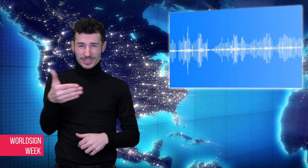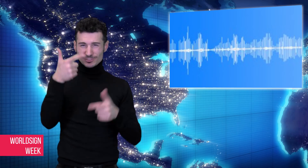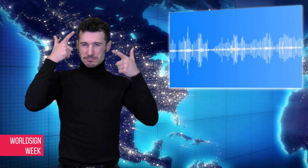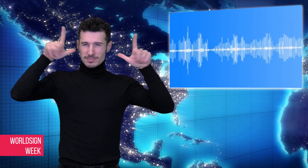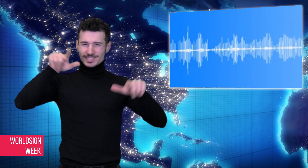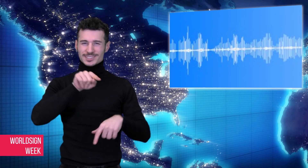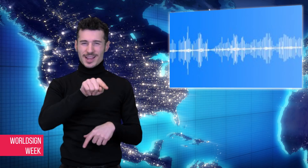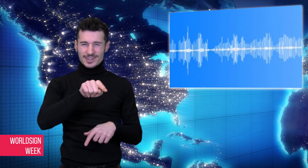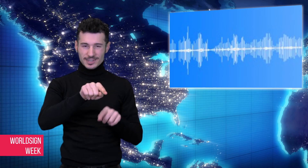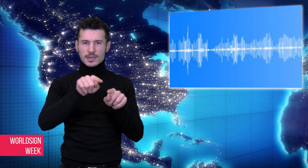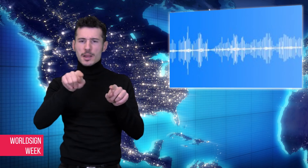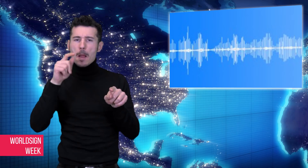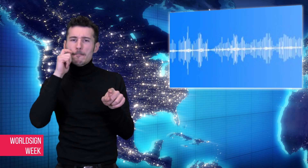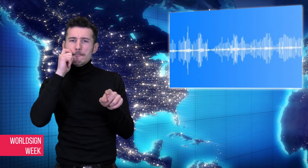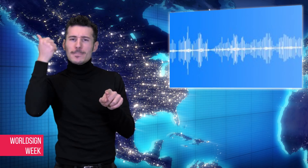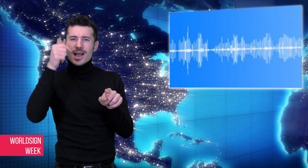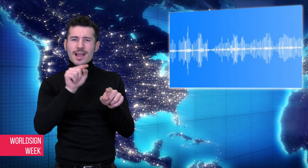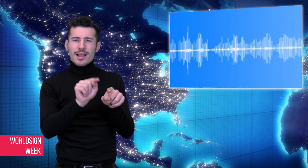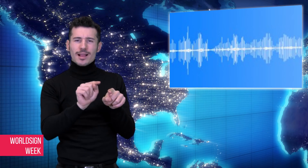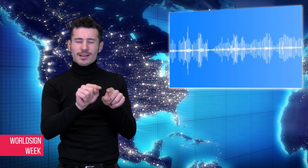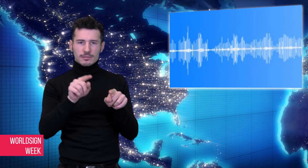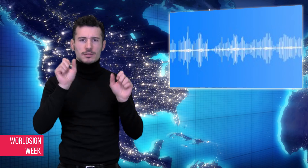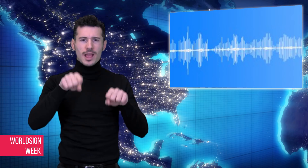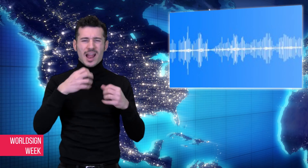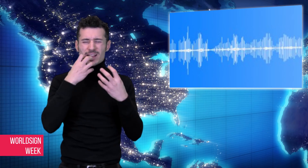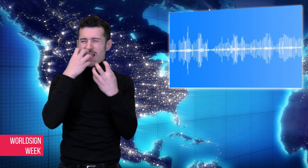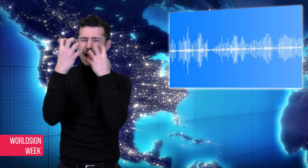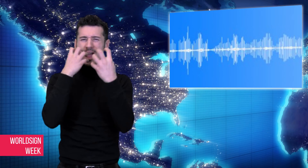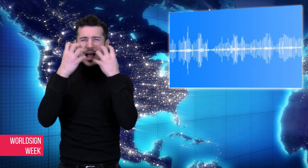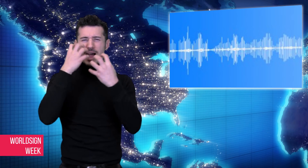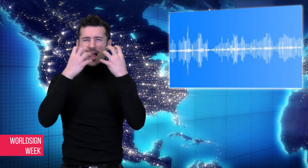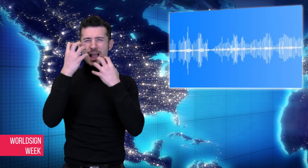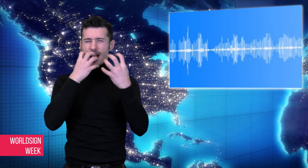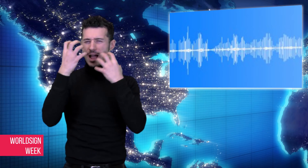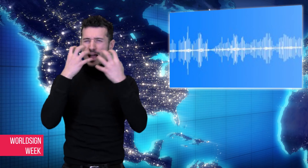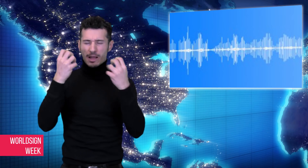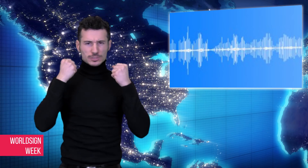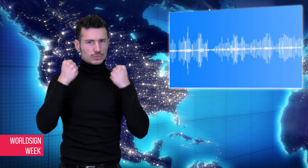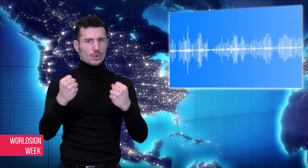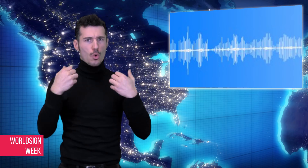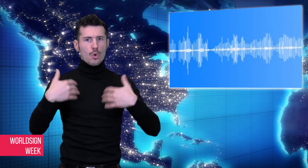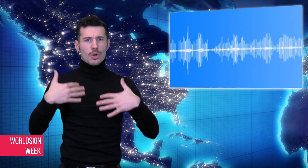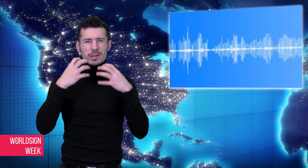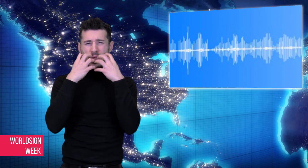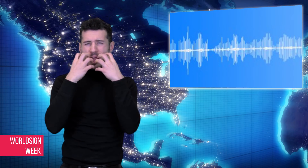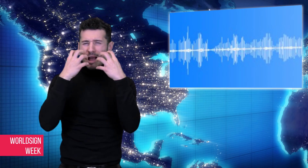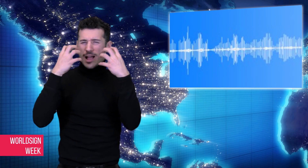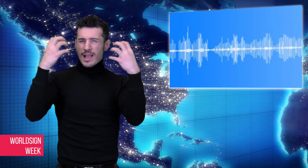loss could be temporary or become